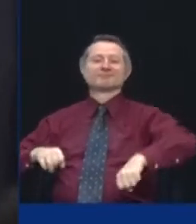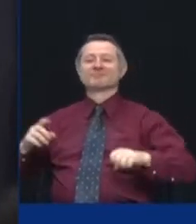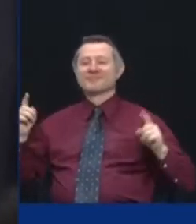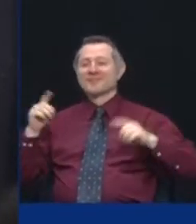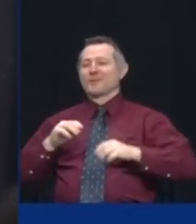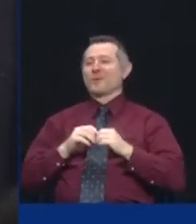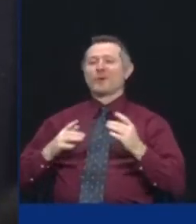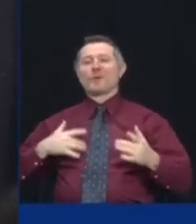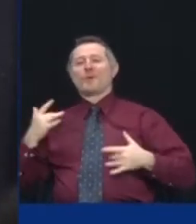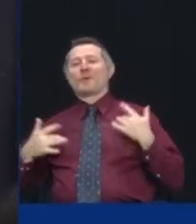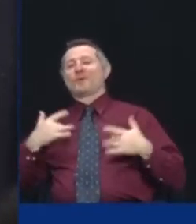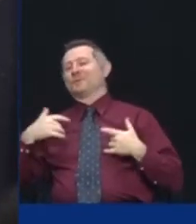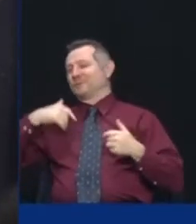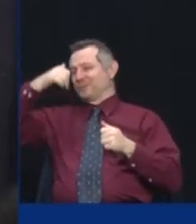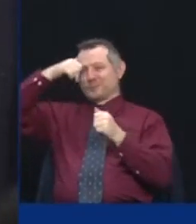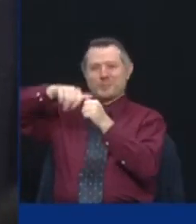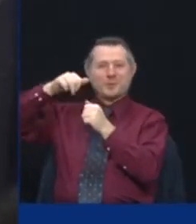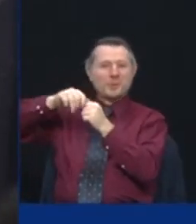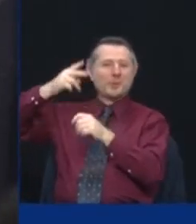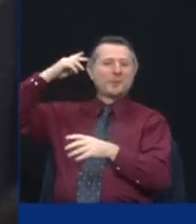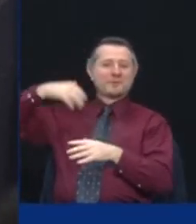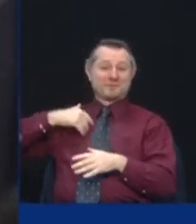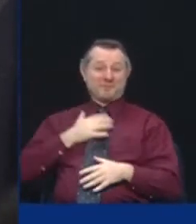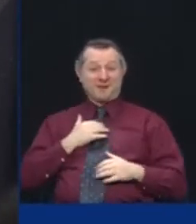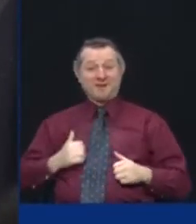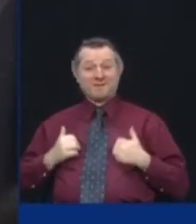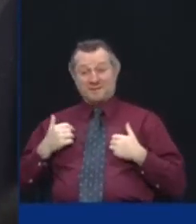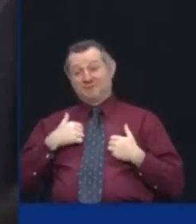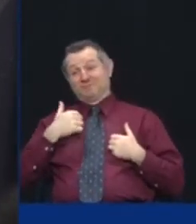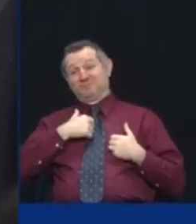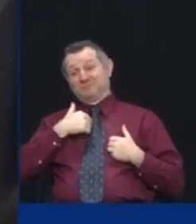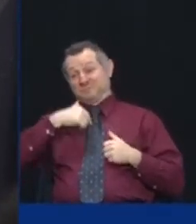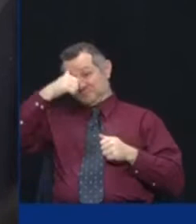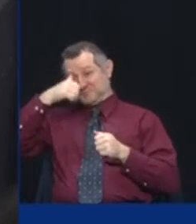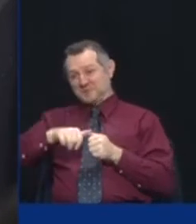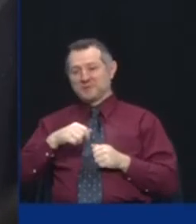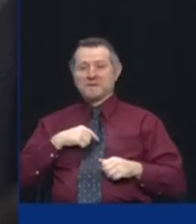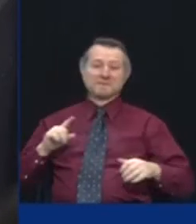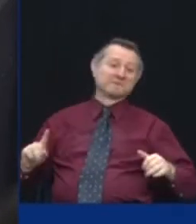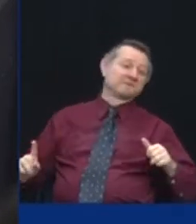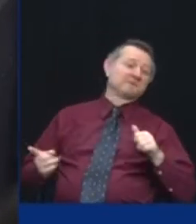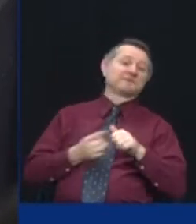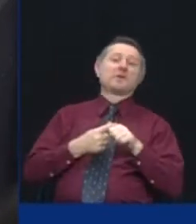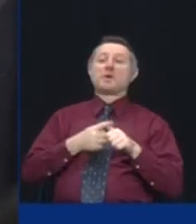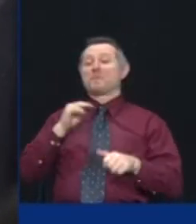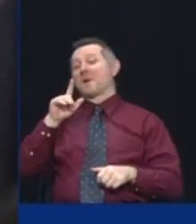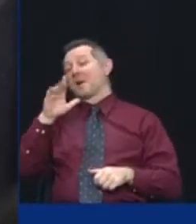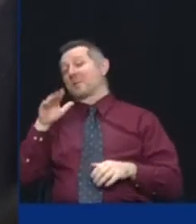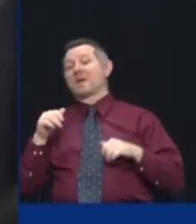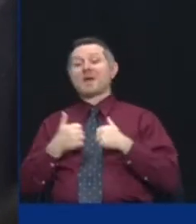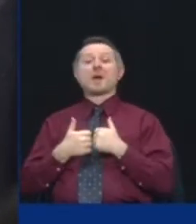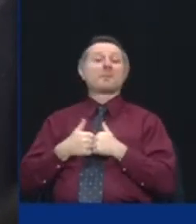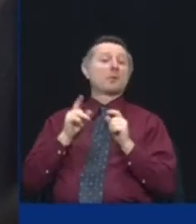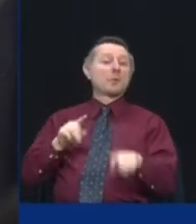WE WILL HAVE MORE KIDS IN THE BALLPARK, AND WE WILL RETURN TO CREATING THOSE MEMORIES THAT ARE SO IMPORTANT AND SO PART OF OUR